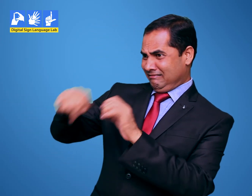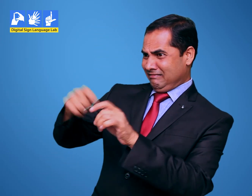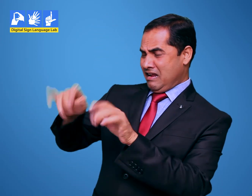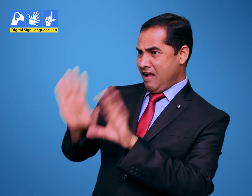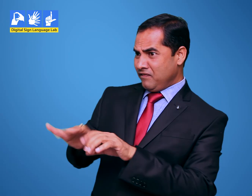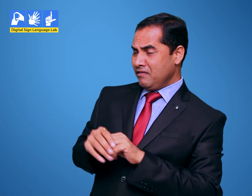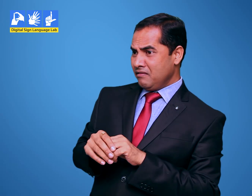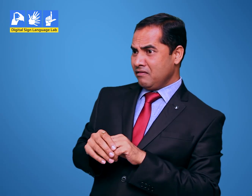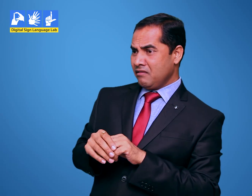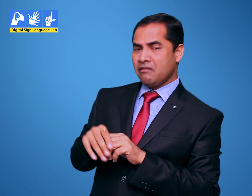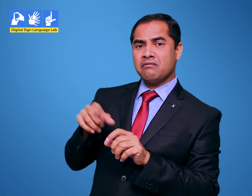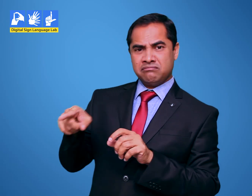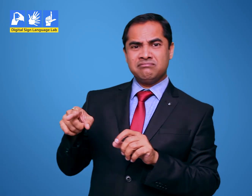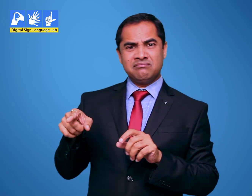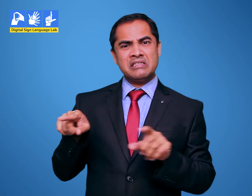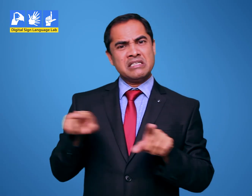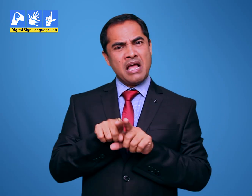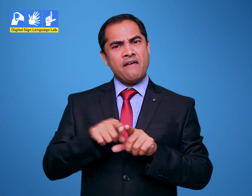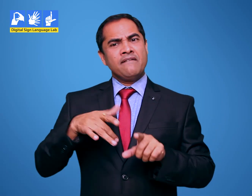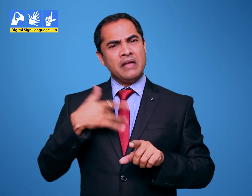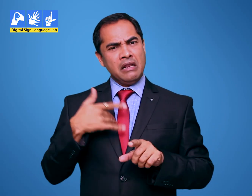the chains on all of them